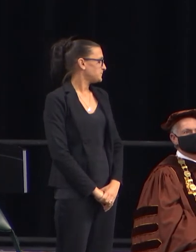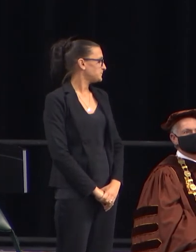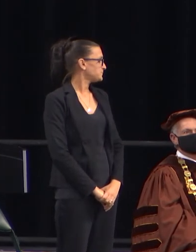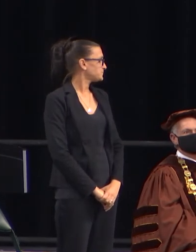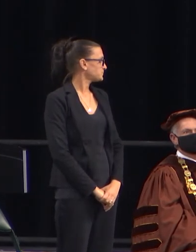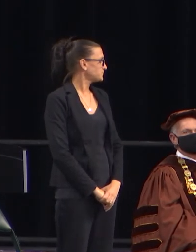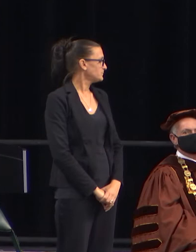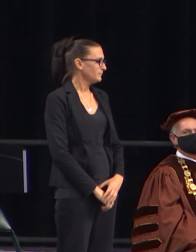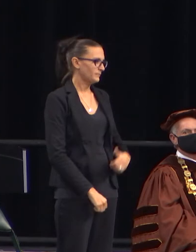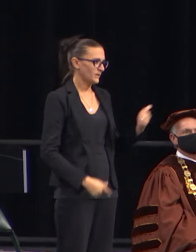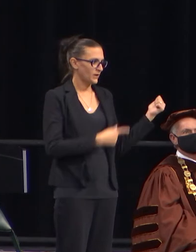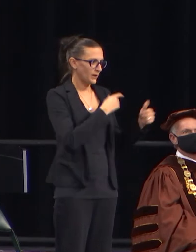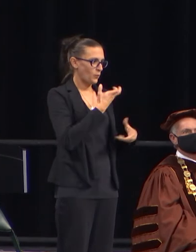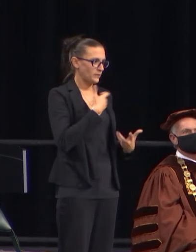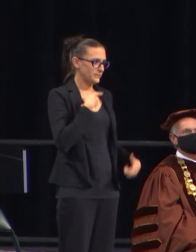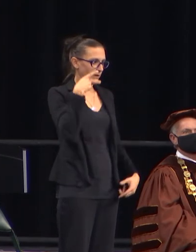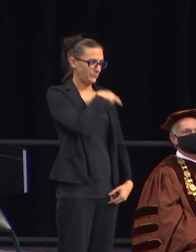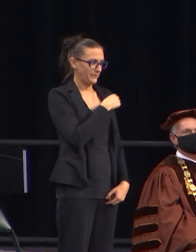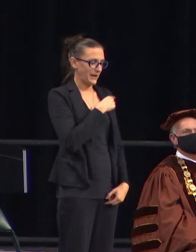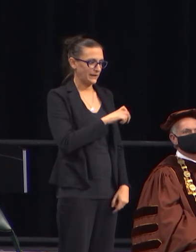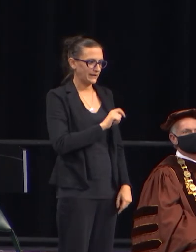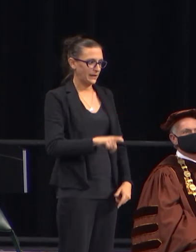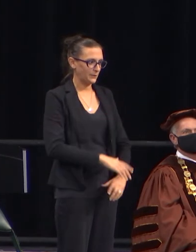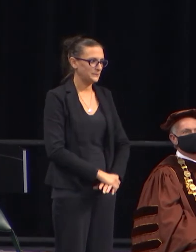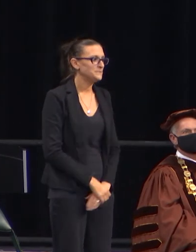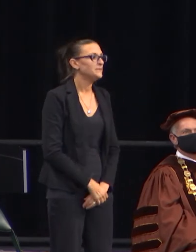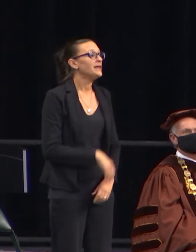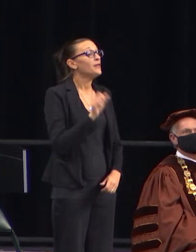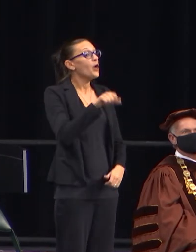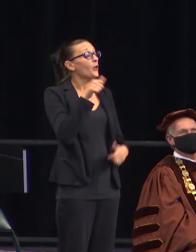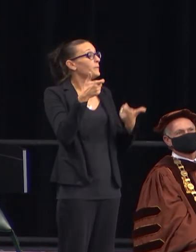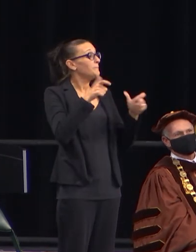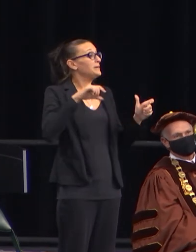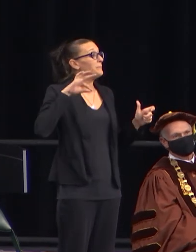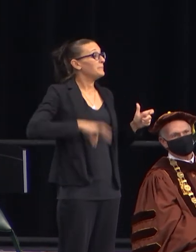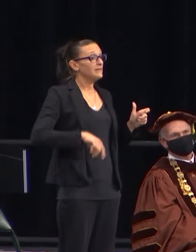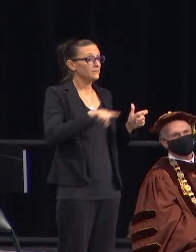She's cutting me off, as you can tell. The other huge benefit you'll find when you give back